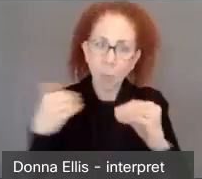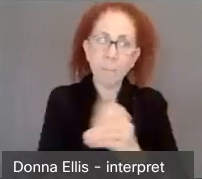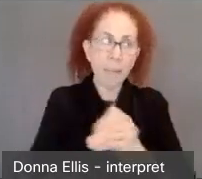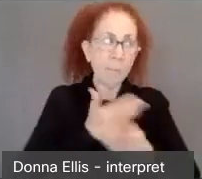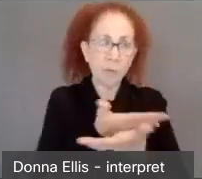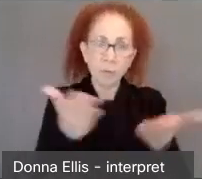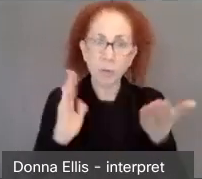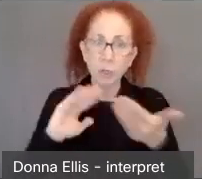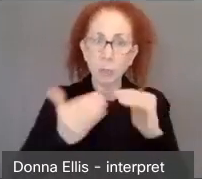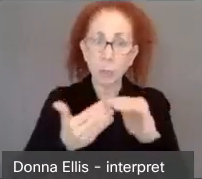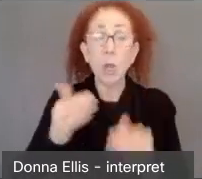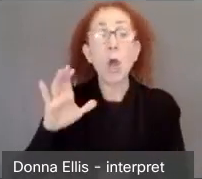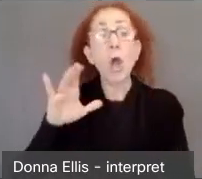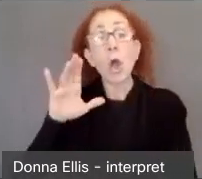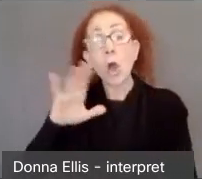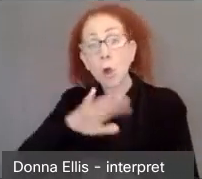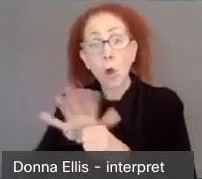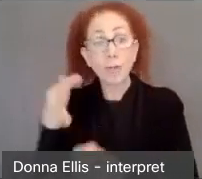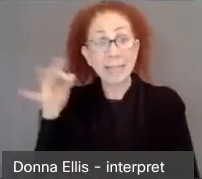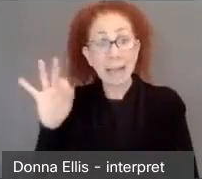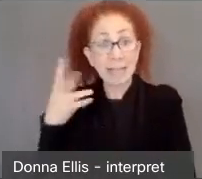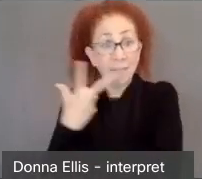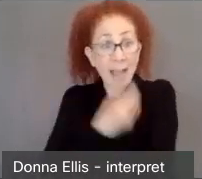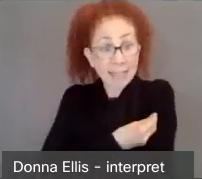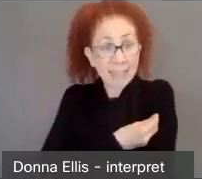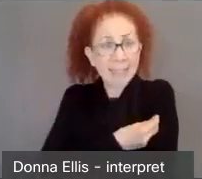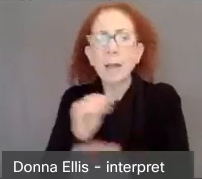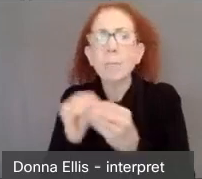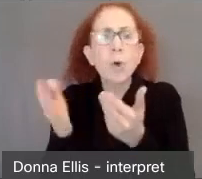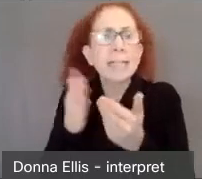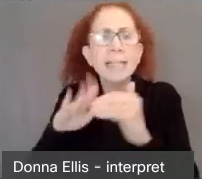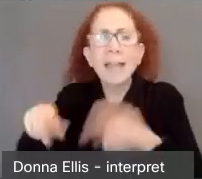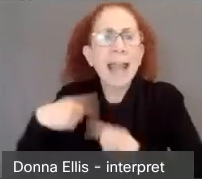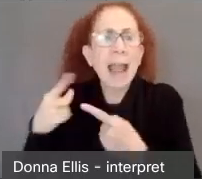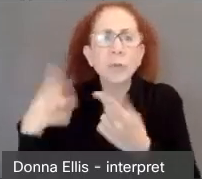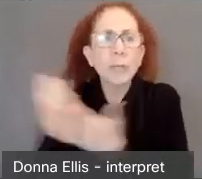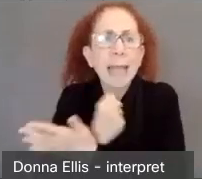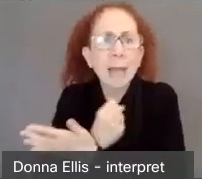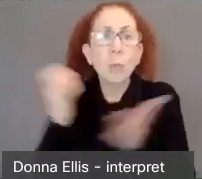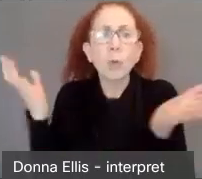The COVID-19 vaccine is now easier than ever to access and we encourage anyone who would